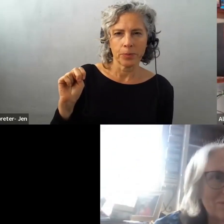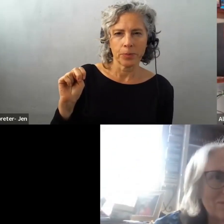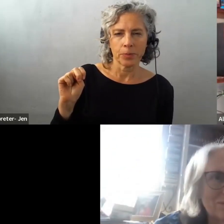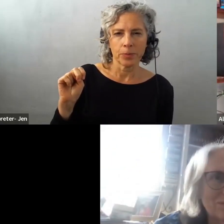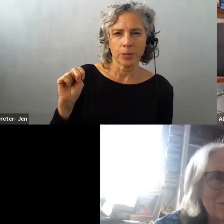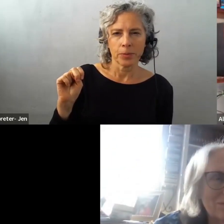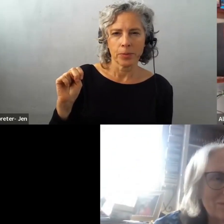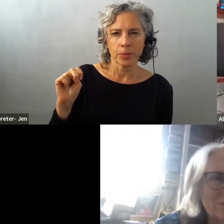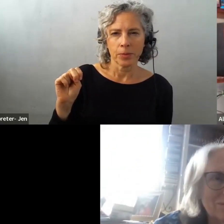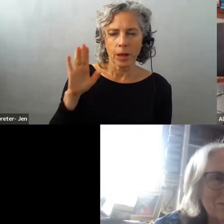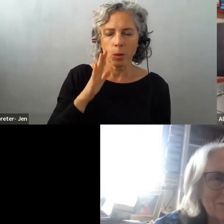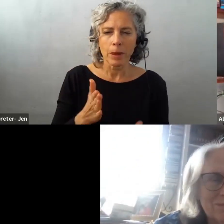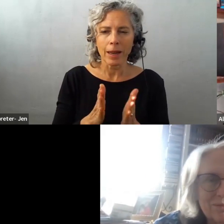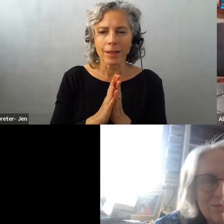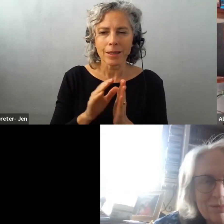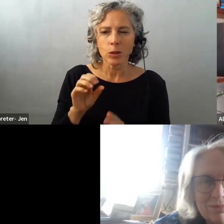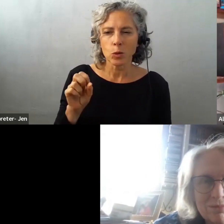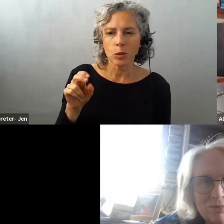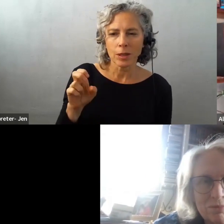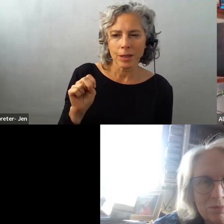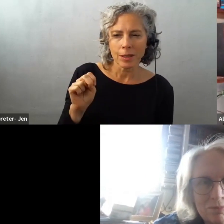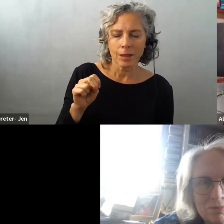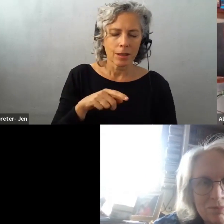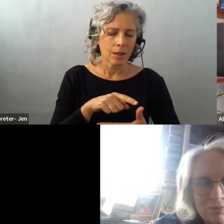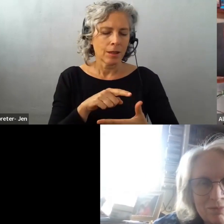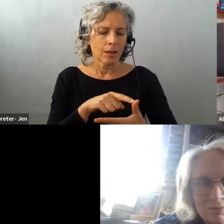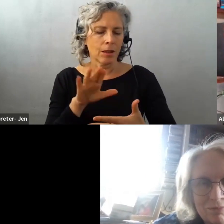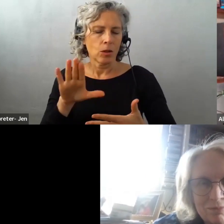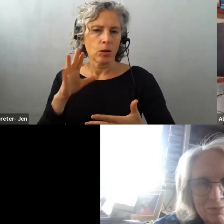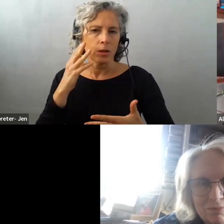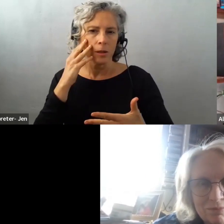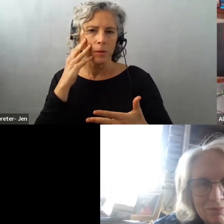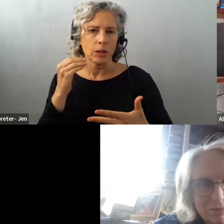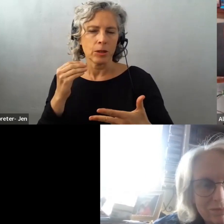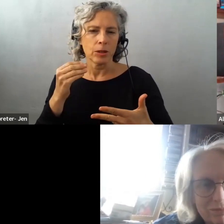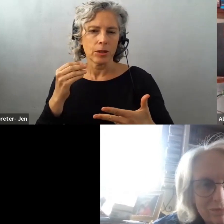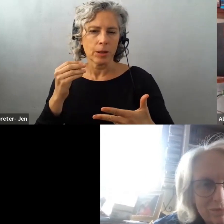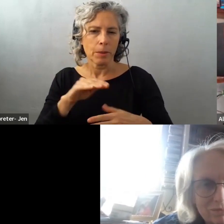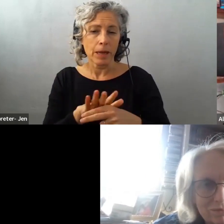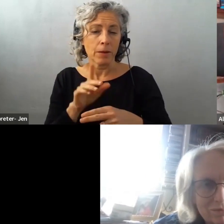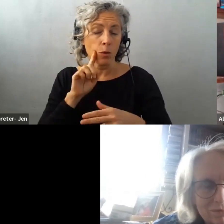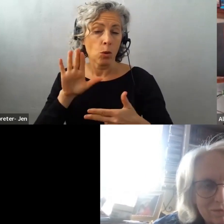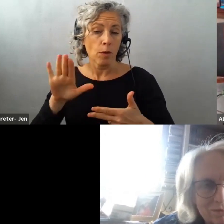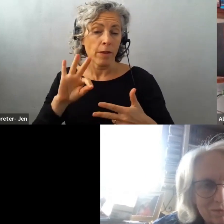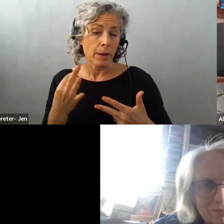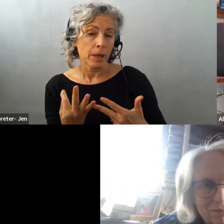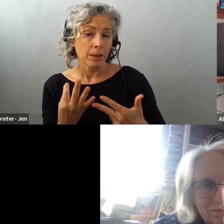I'll be asking Susan, what has been the experience of the pandemic for your family? And